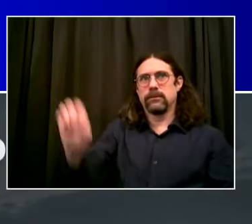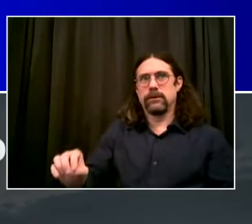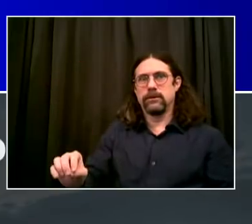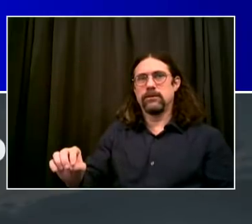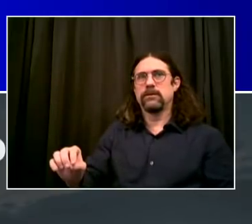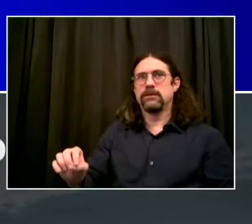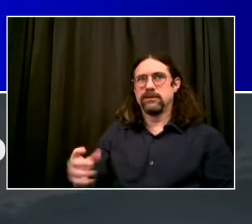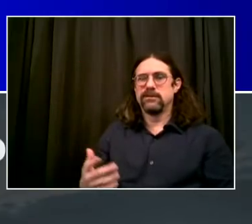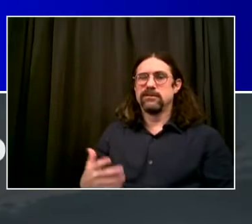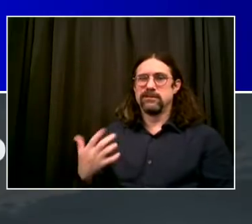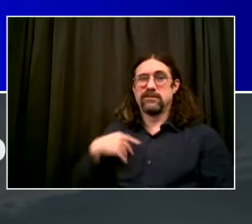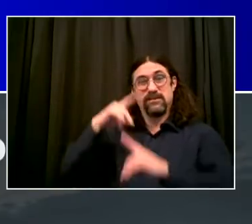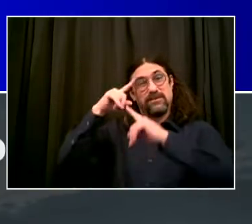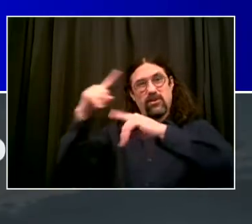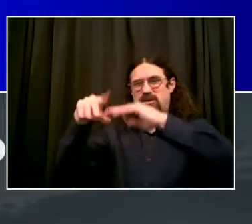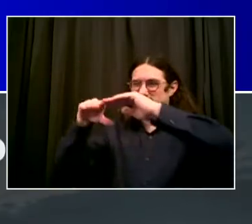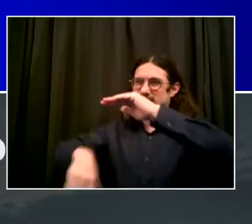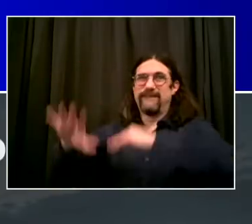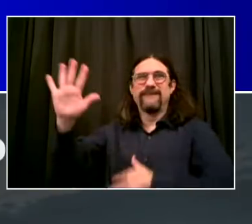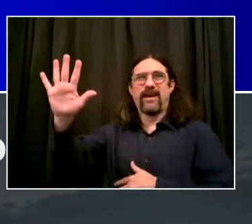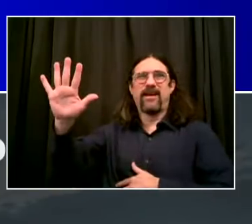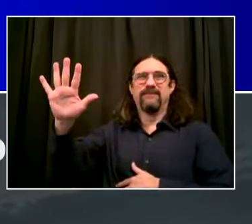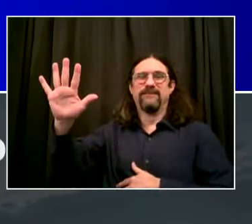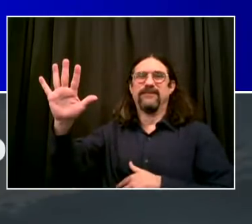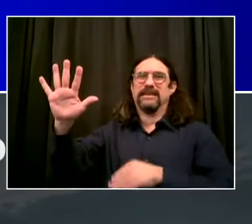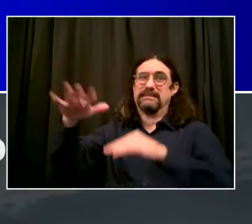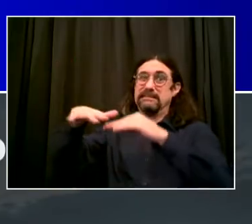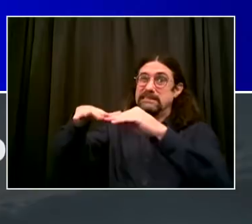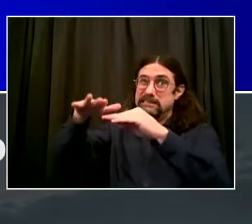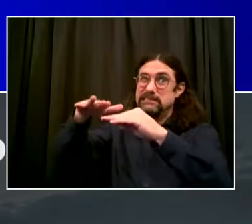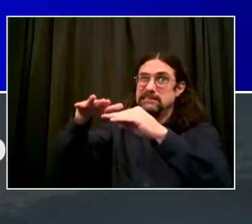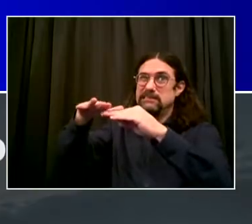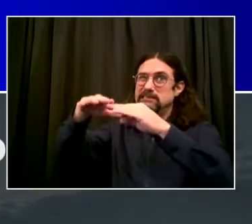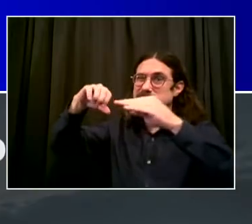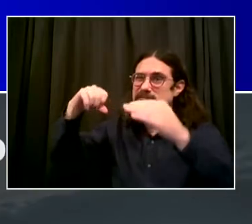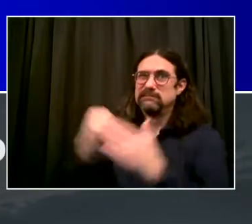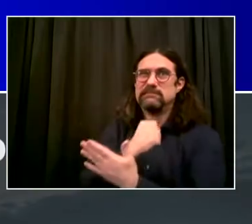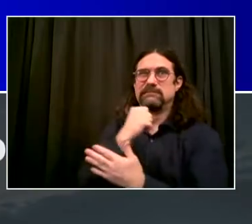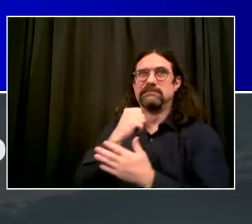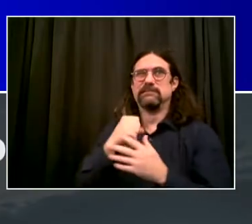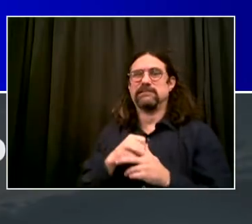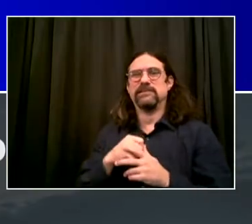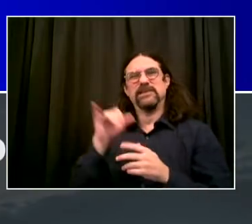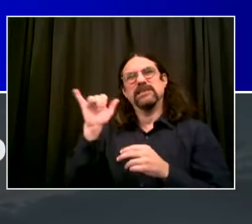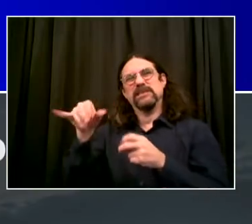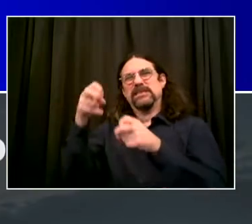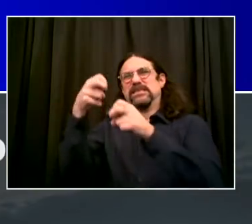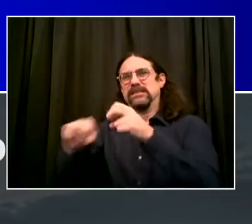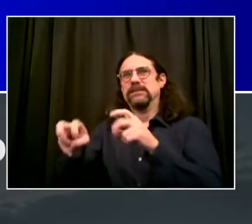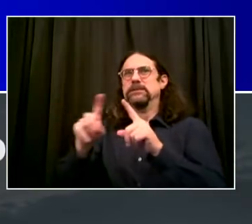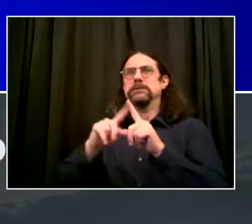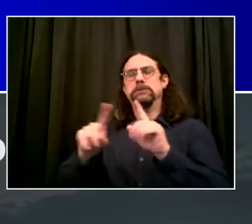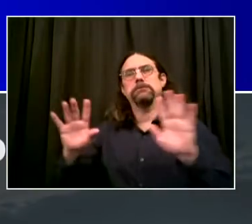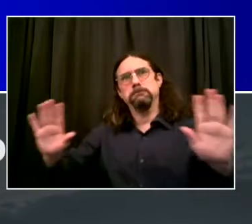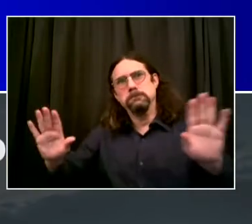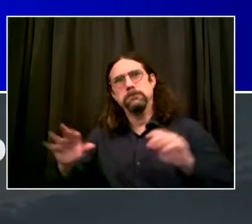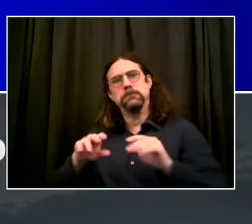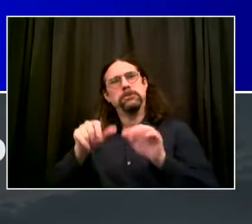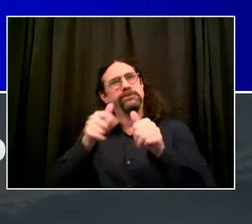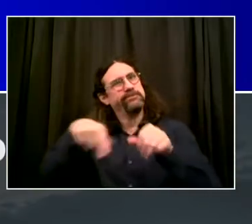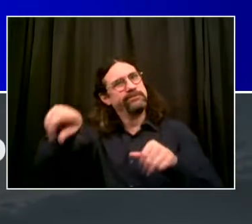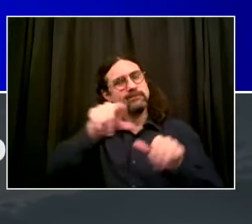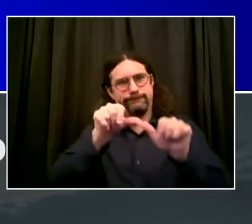TODAY'S REPORT